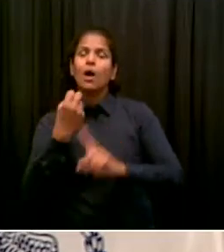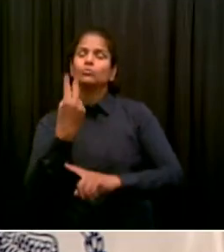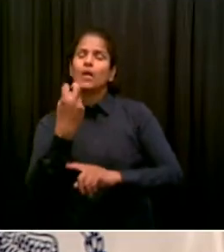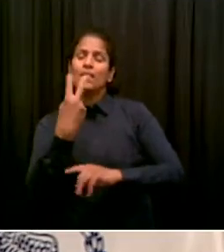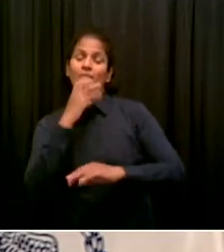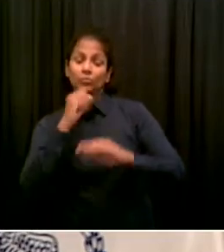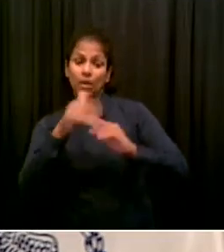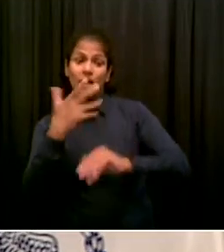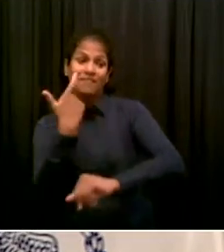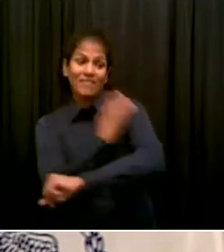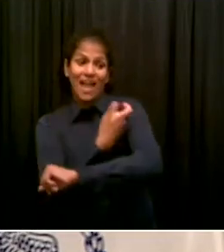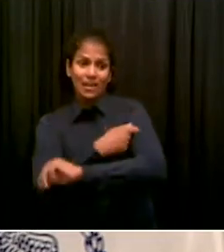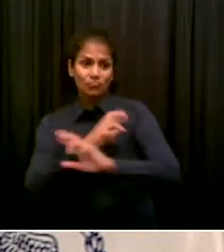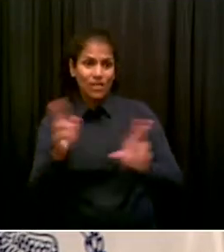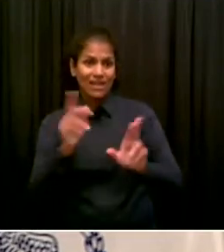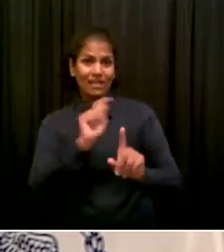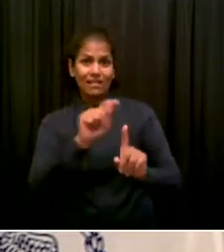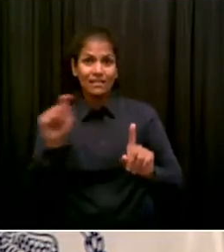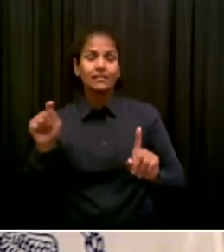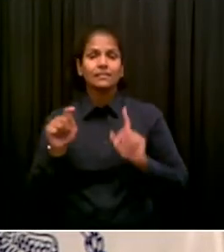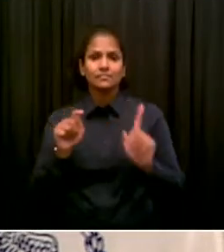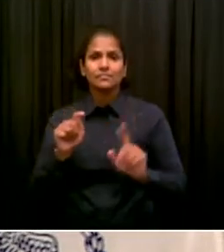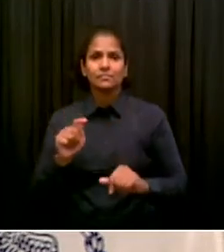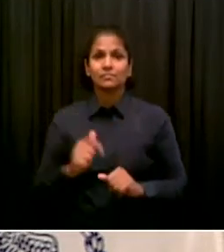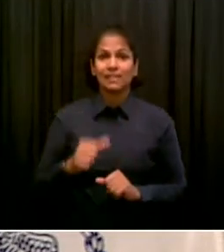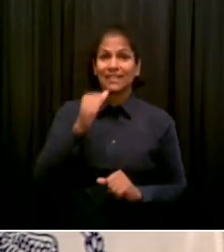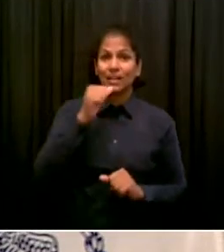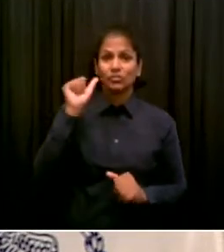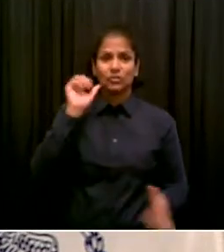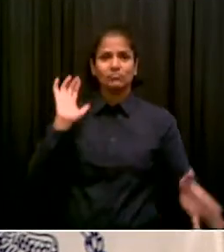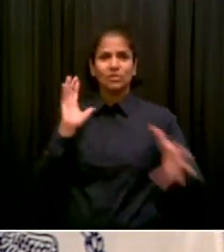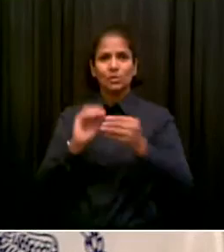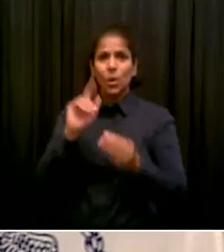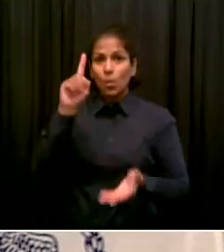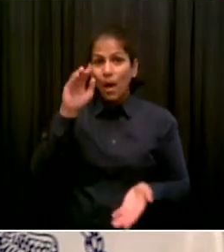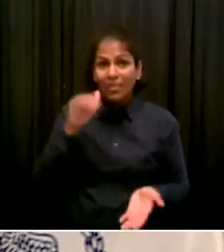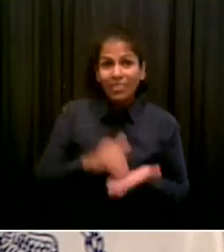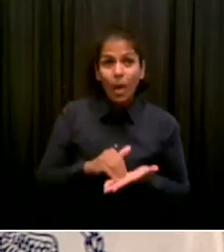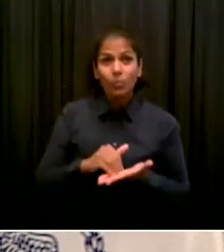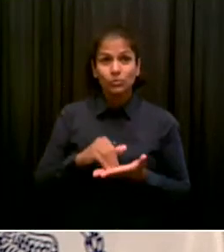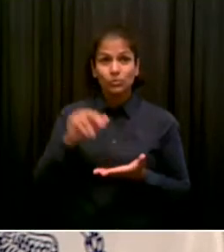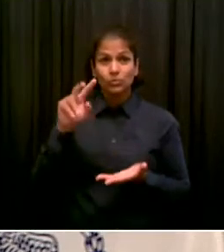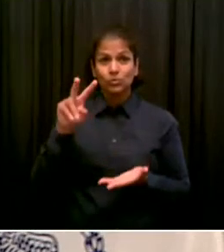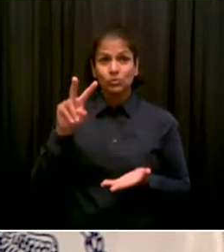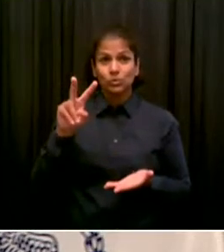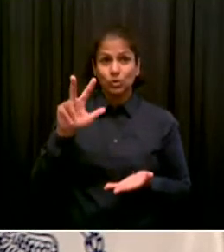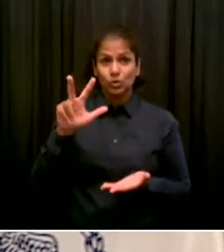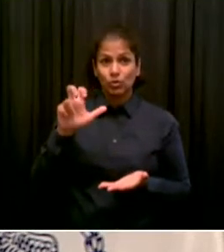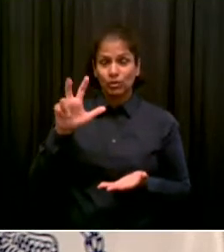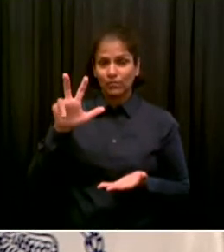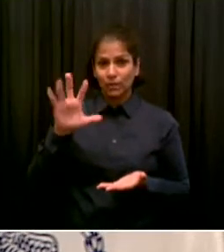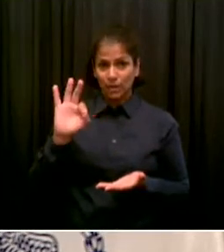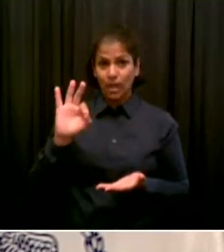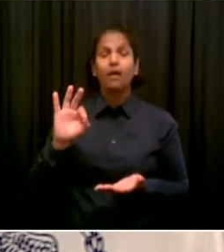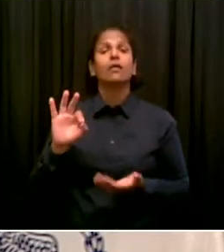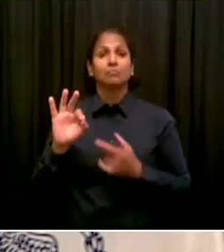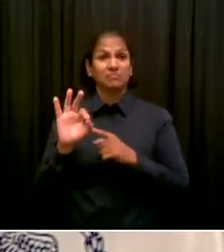12 YEARS OLD AND OLDER. YESTERDAY ALONE, 1350 NEW VACNCIATIONS ADMINISTERED IN